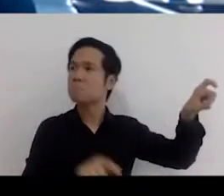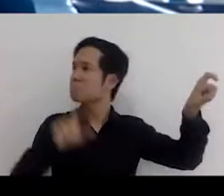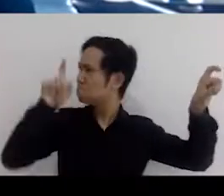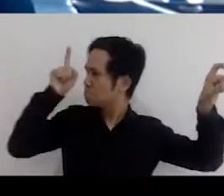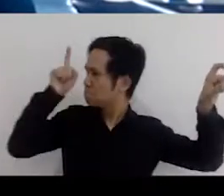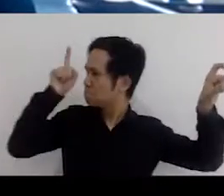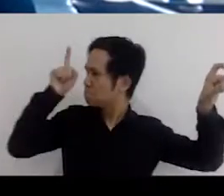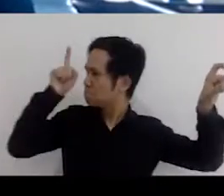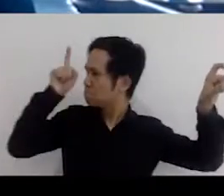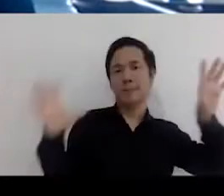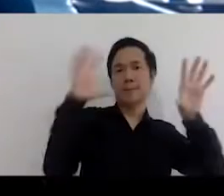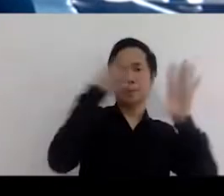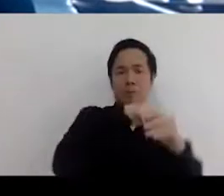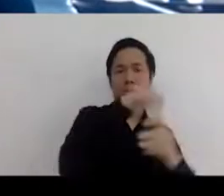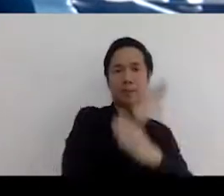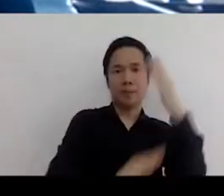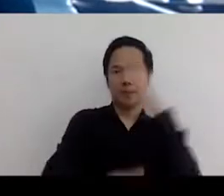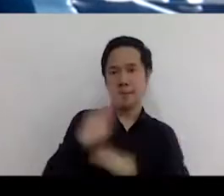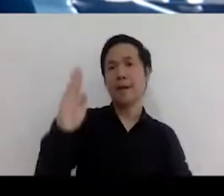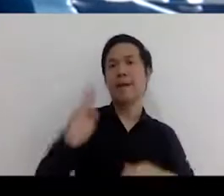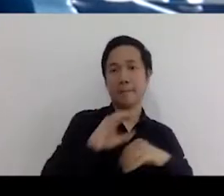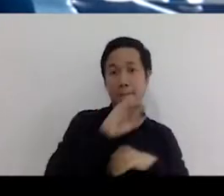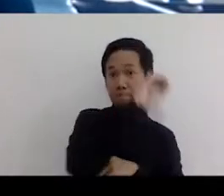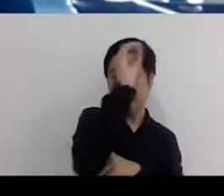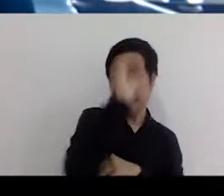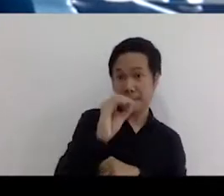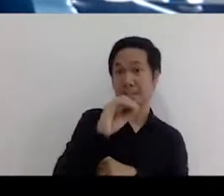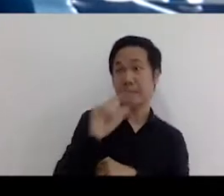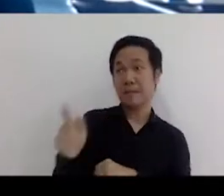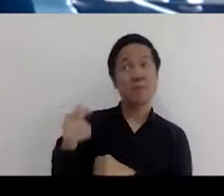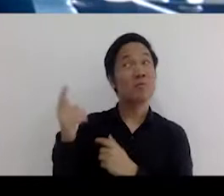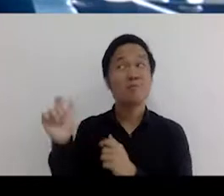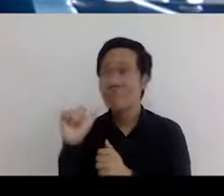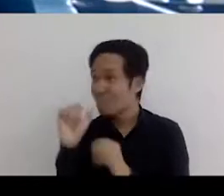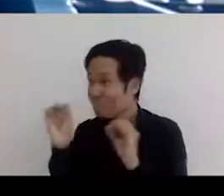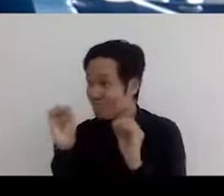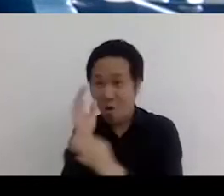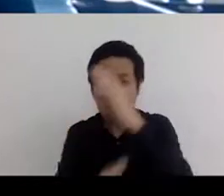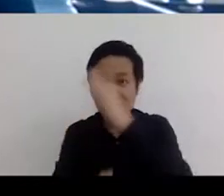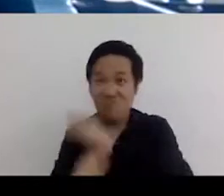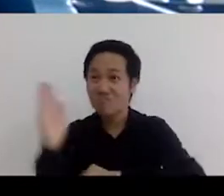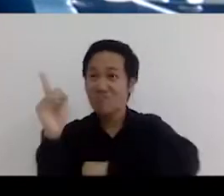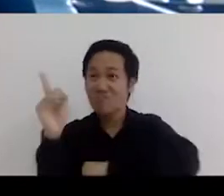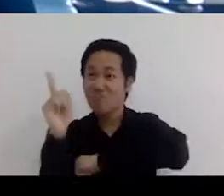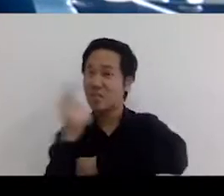So we have to change all that. And to be forceful in the fact that if we want to include people with disabilities,